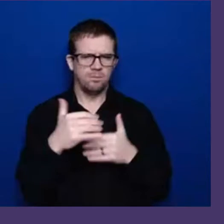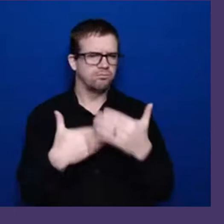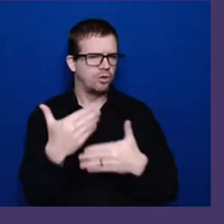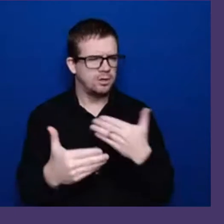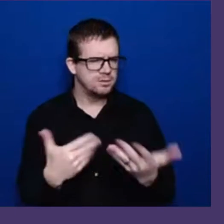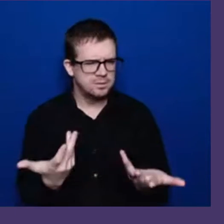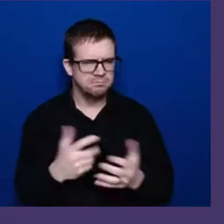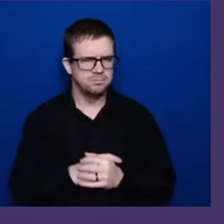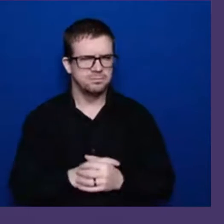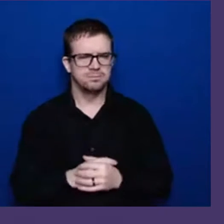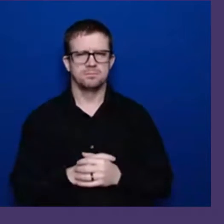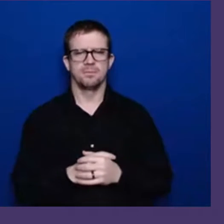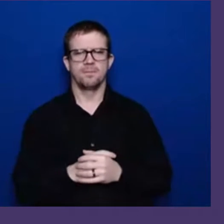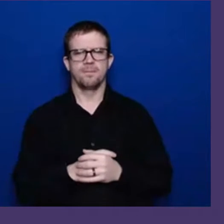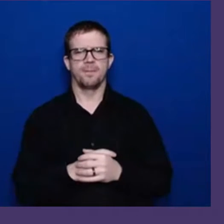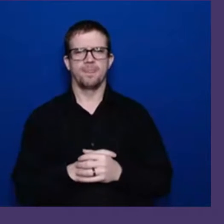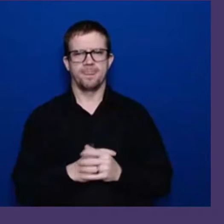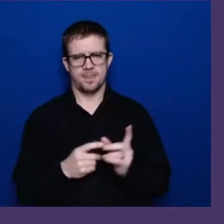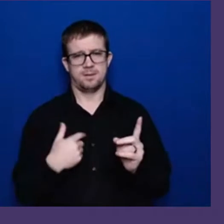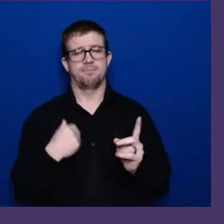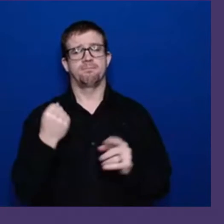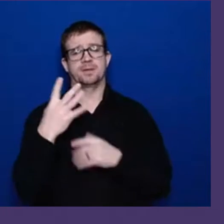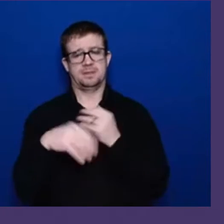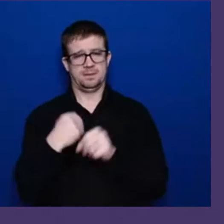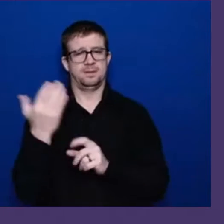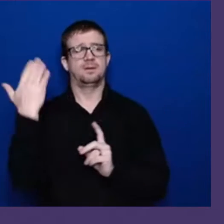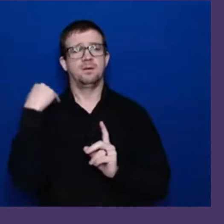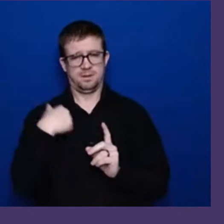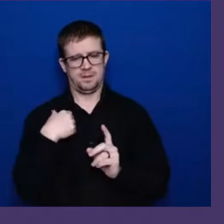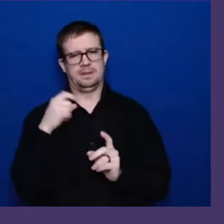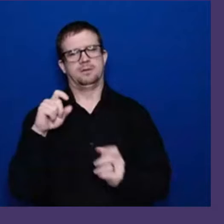the disability justice principle of cross-movement solidarity.